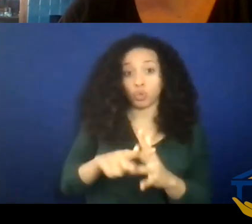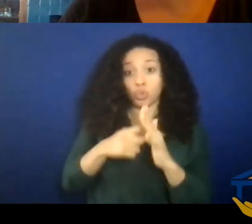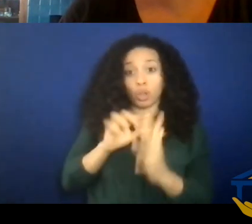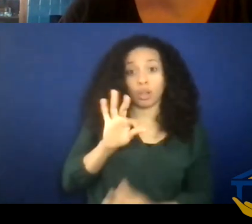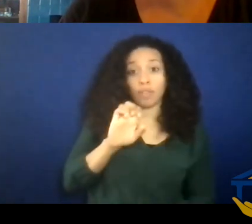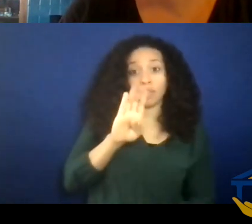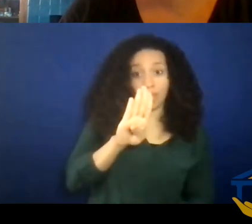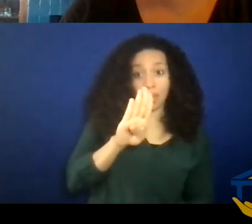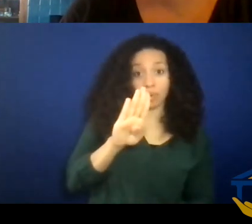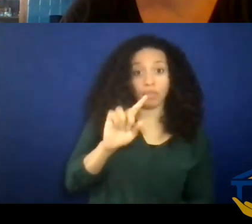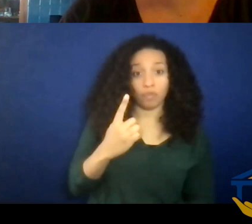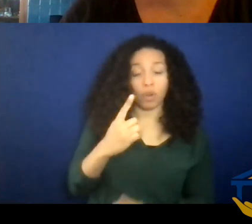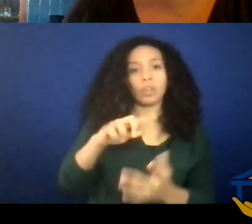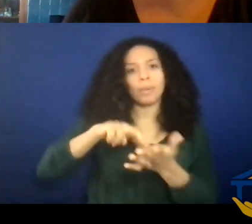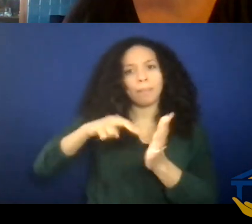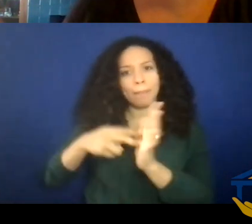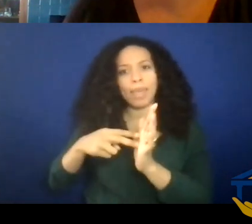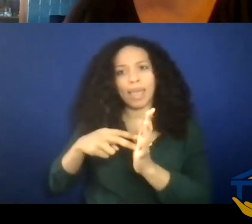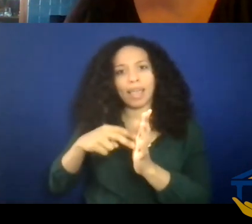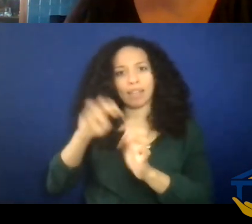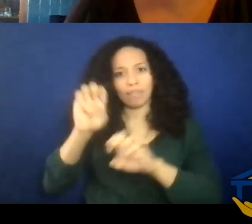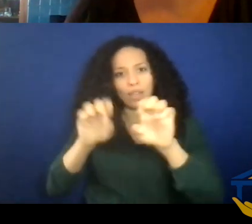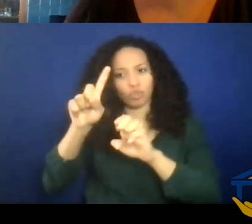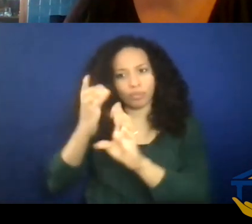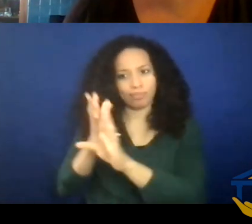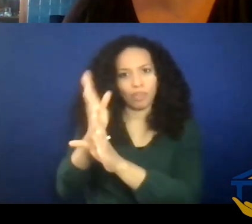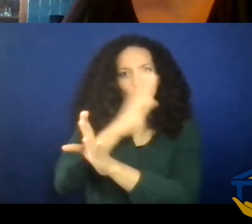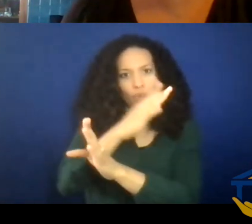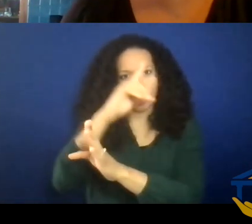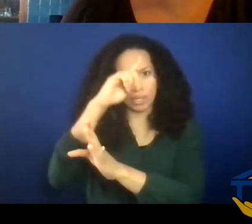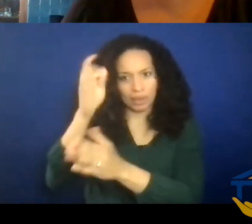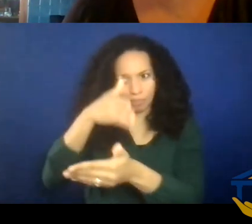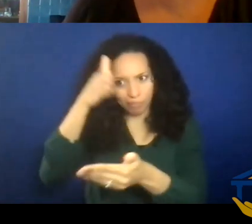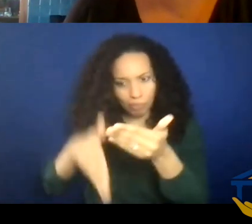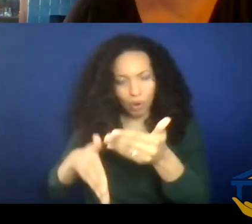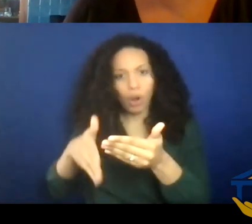before this summer so that the team can then get together and plan the IEP for the upcoming year.